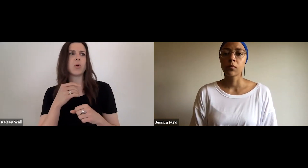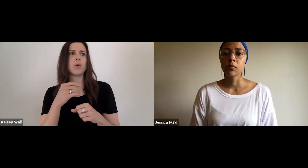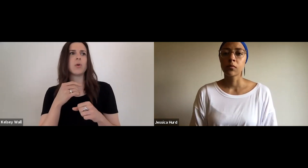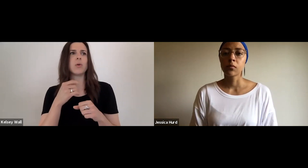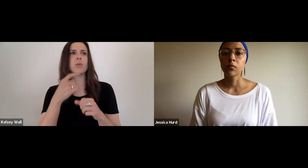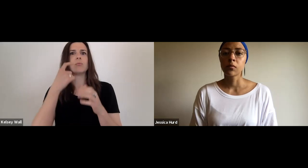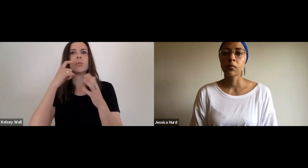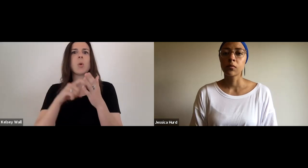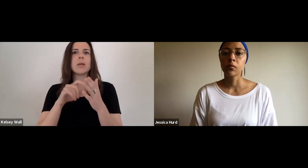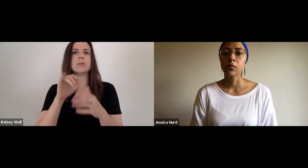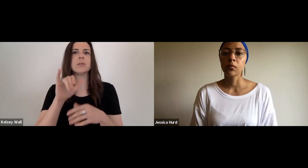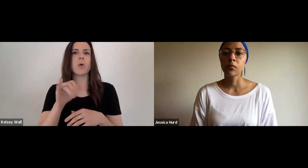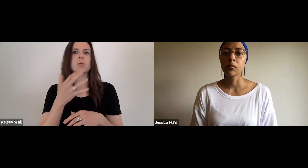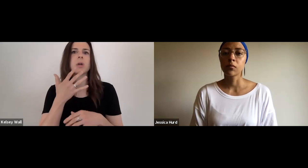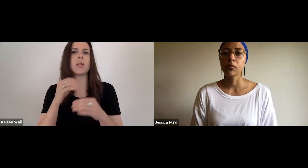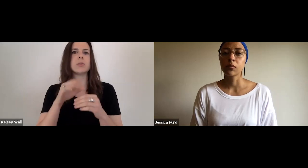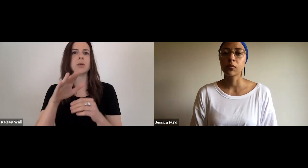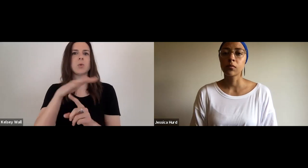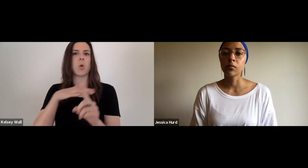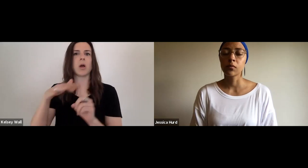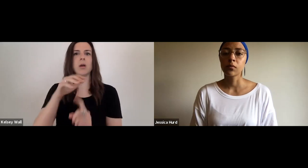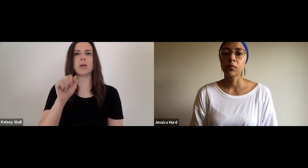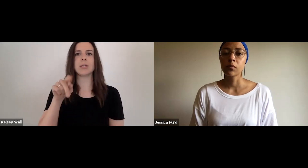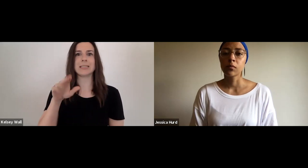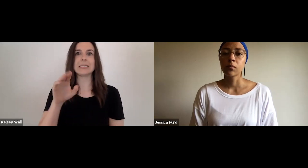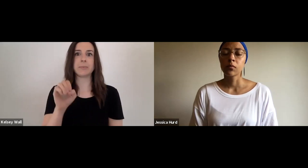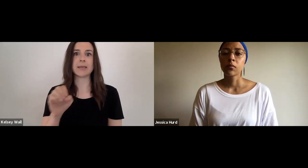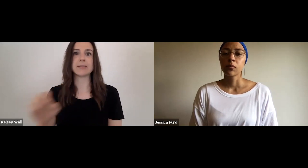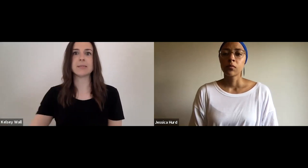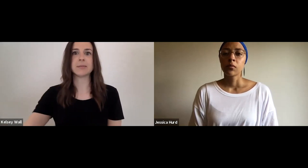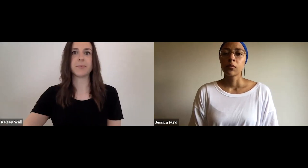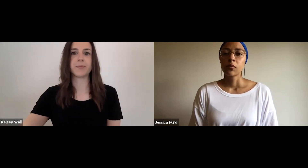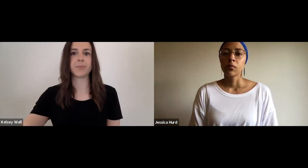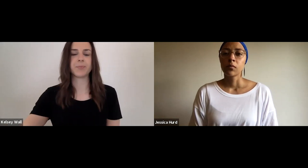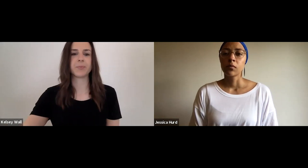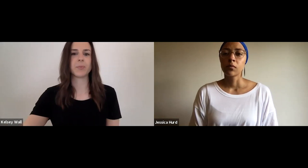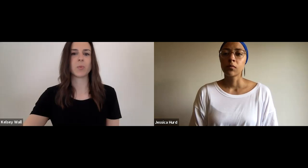related to colors. I want you to notice the colors that are around you